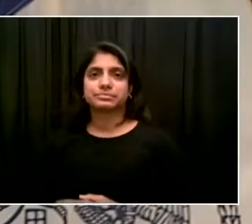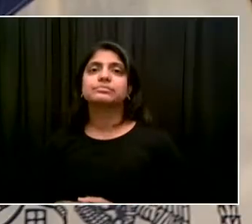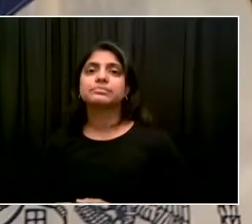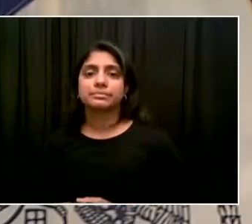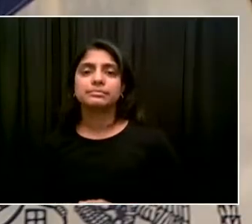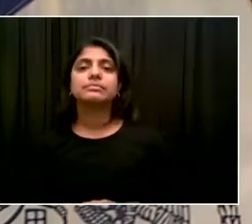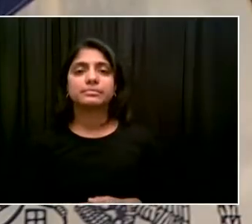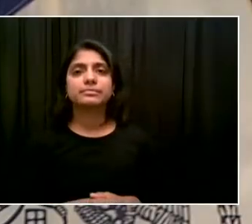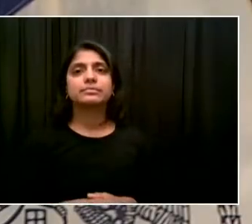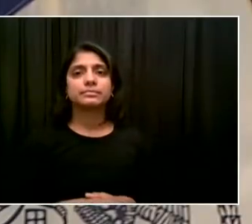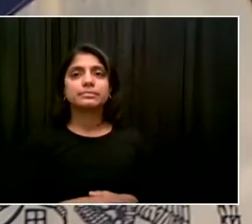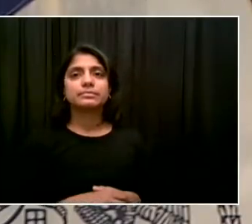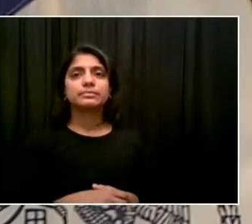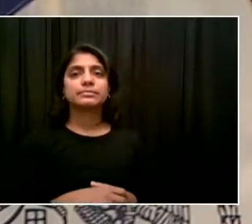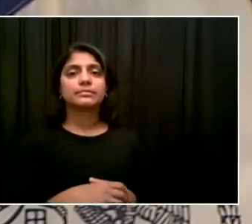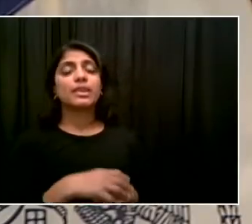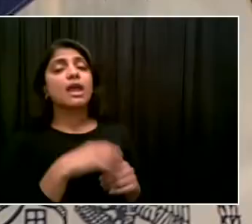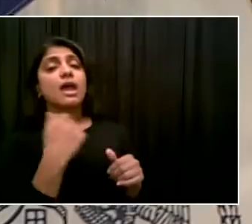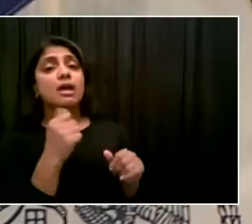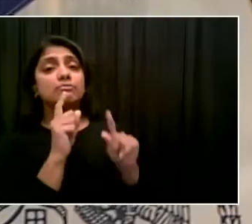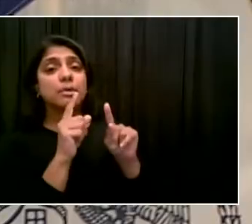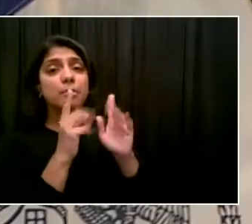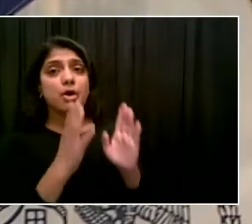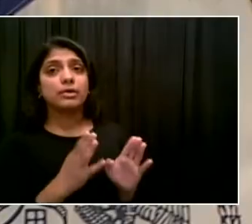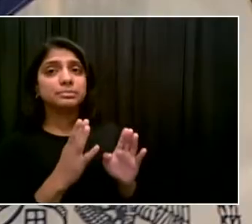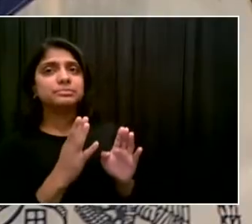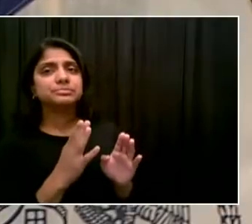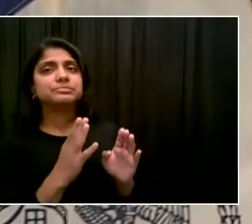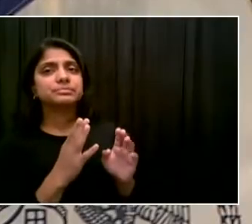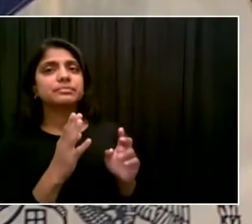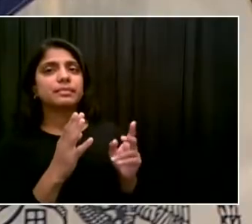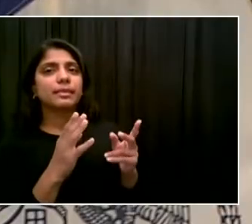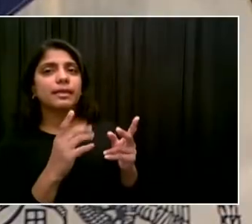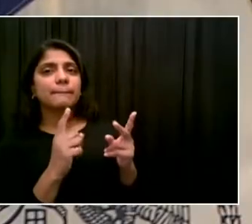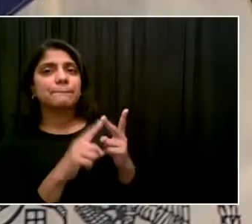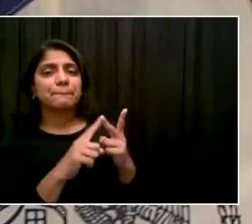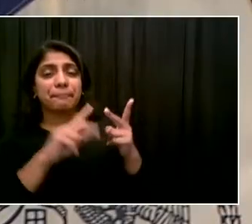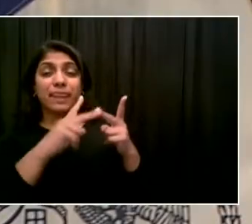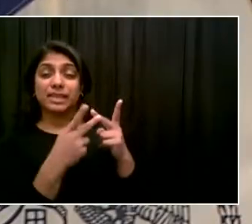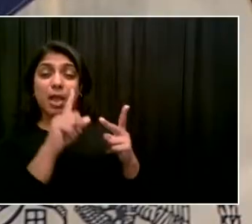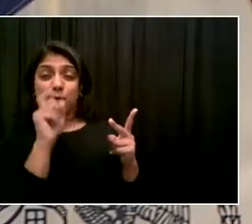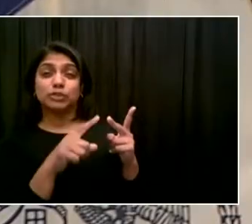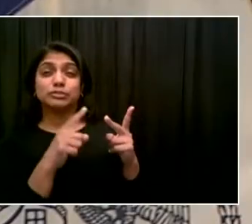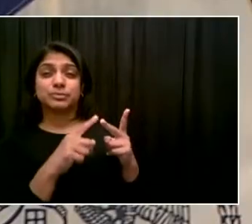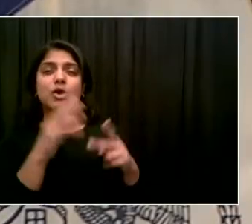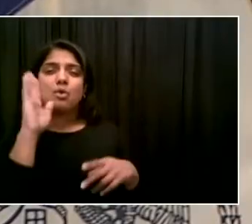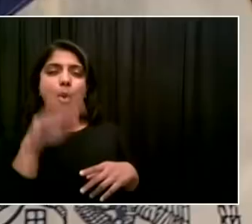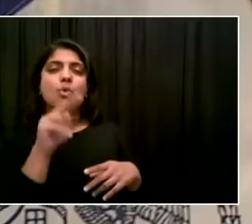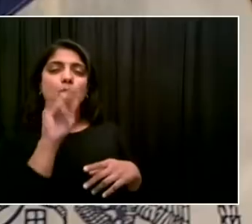FOLLOW-UP WITH COUNSEL, HOW DOES THIS COMPARE TO PRIOR MANDATES AND